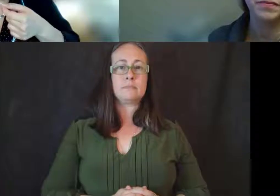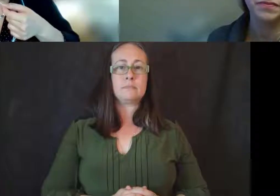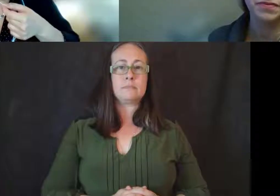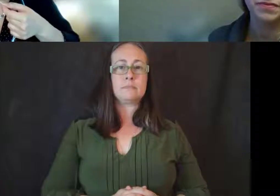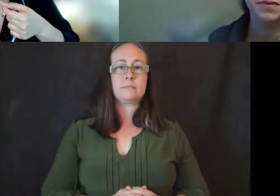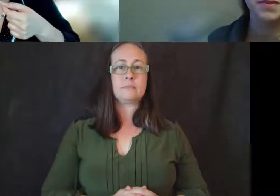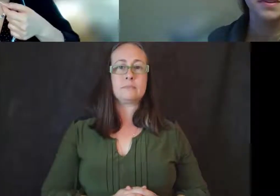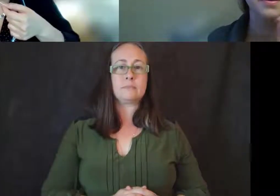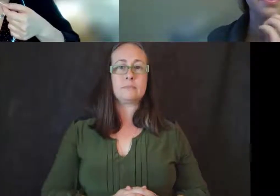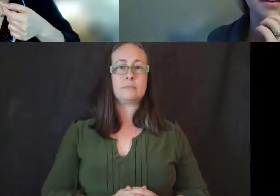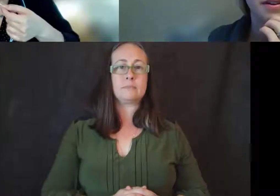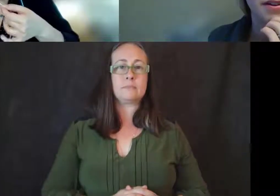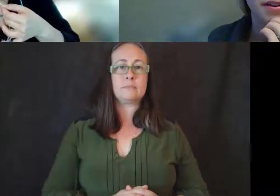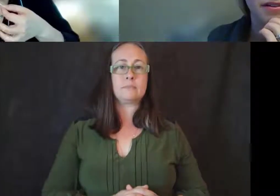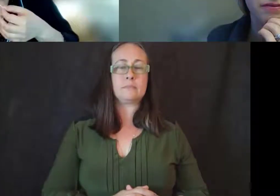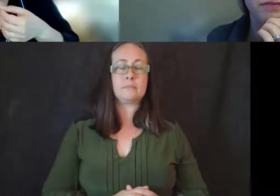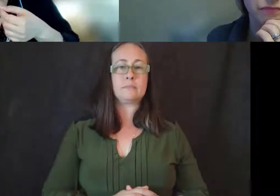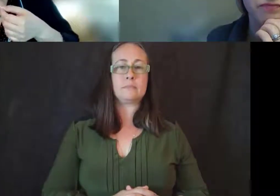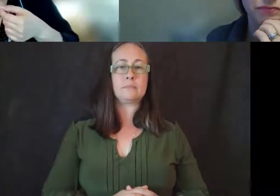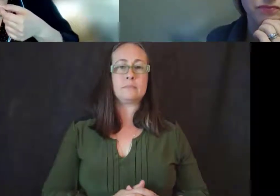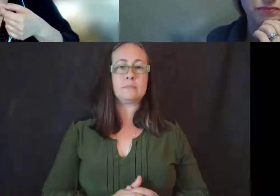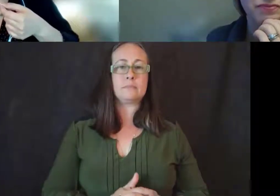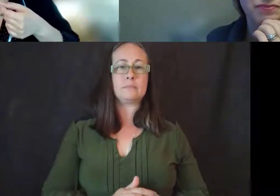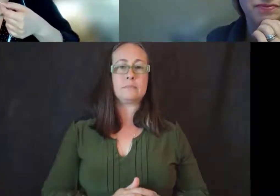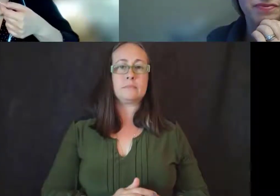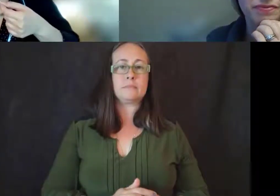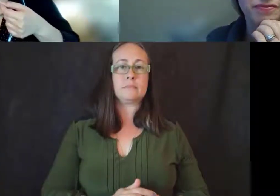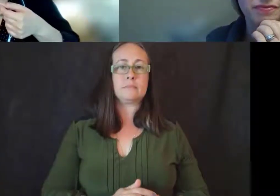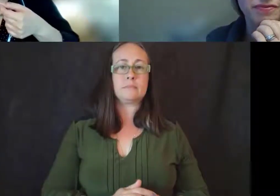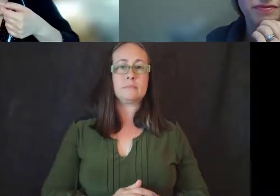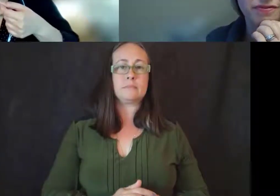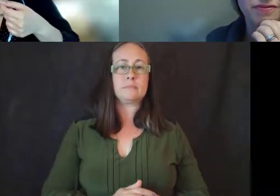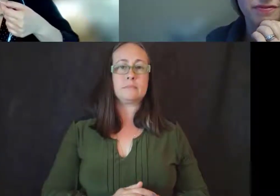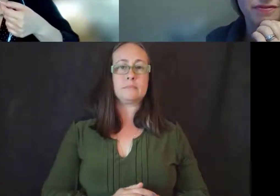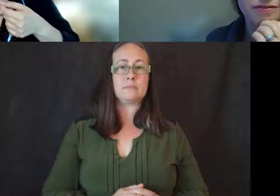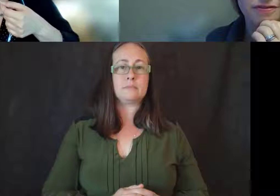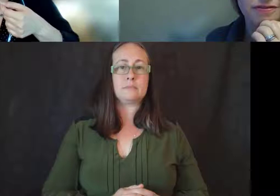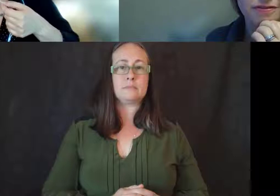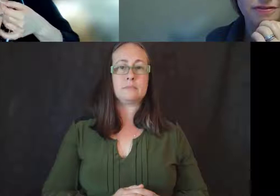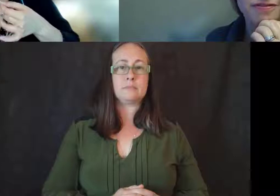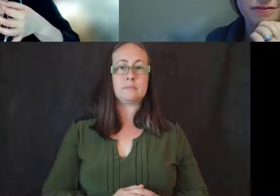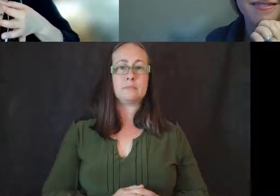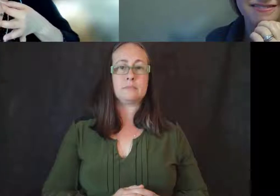What are the key pieces of data that are important? So that's … but again, don't …